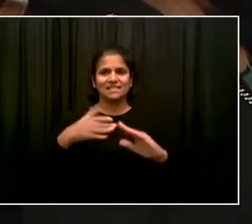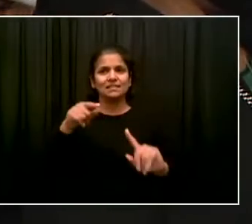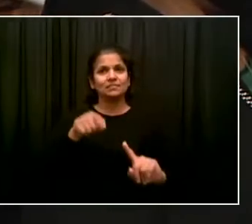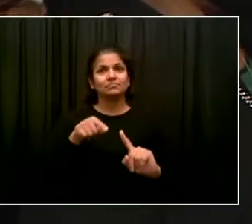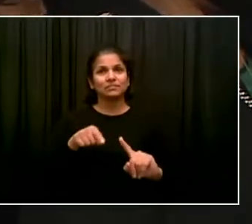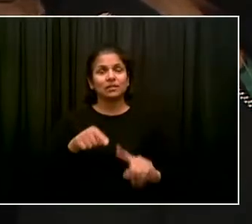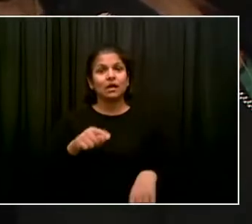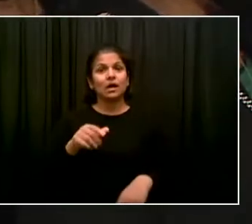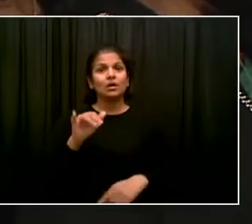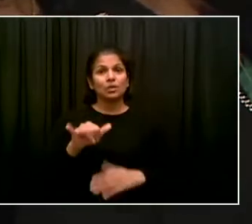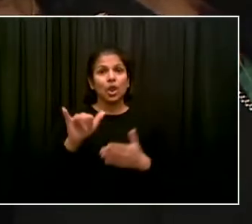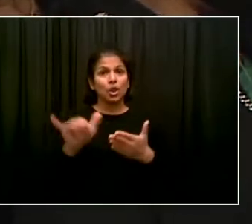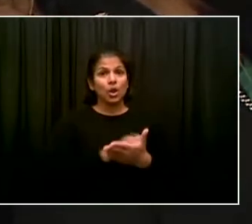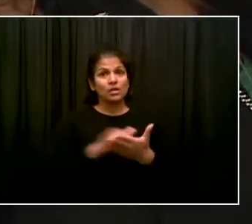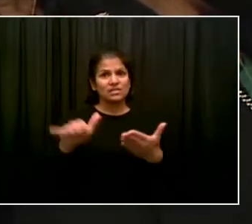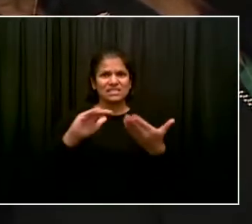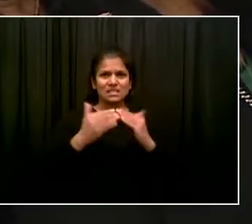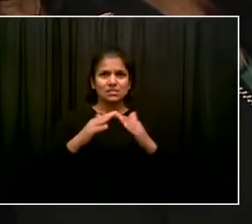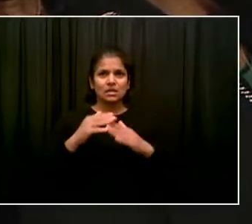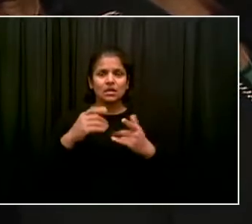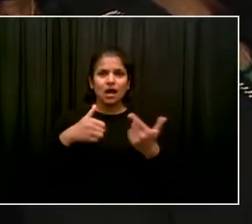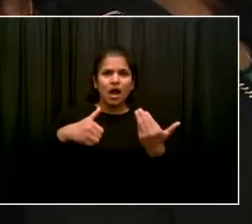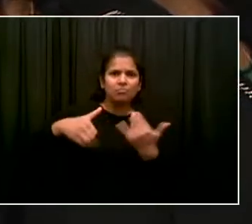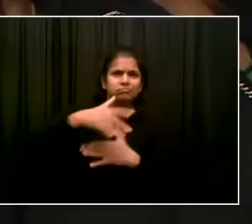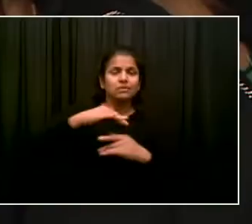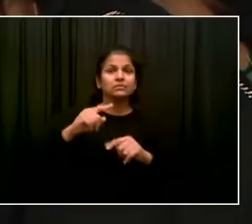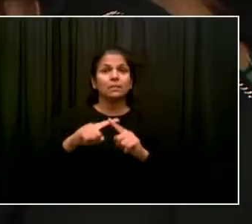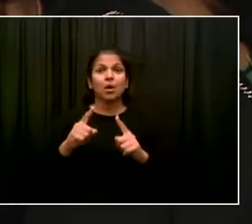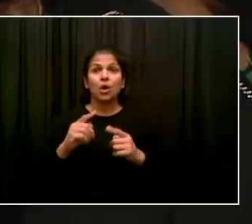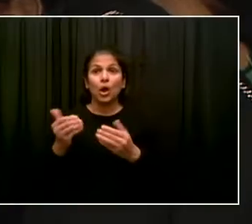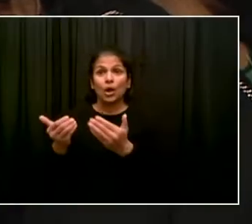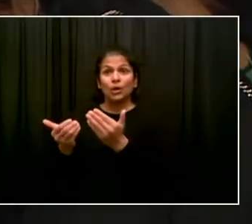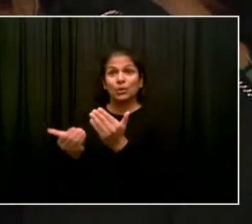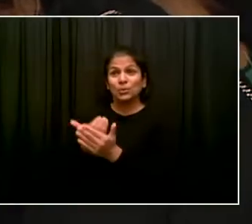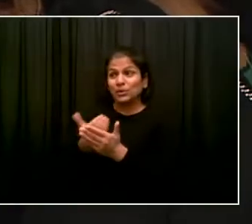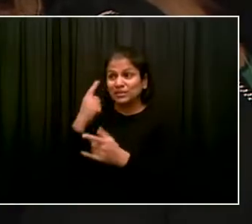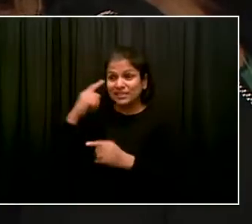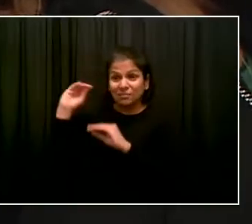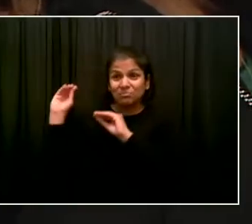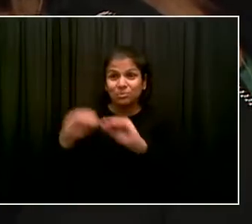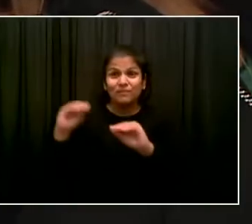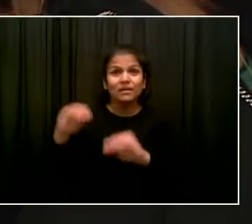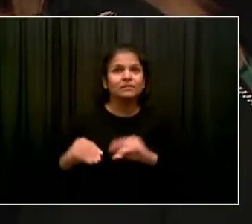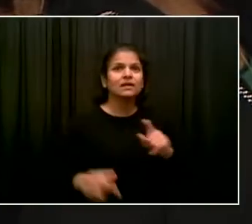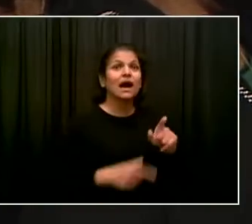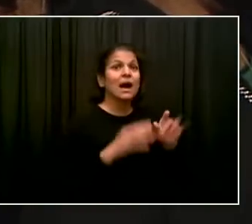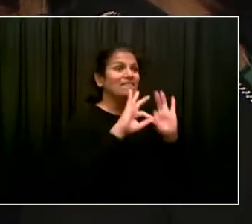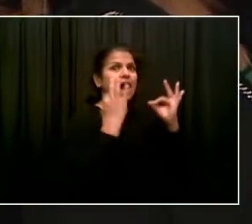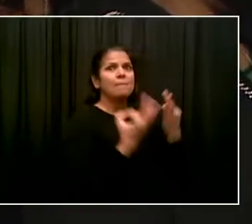OF US AS NEW YORKERS OF BEEN HERE FOR MANY GENERATIONS BUT EVERYONE TOGETHER MAKES